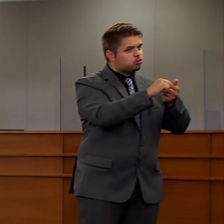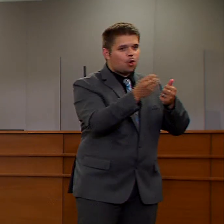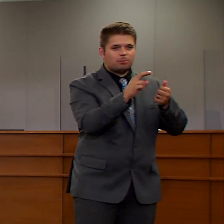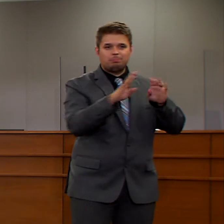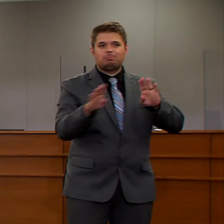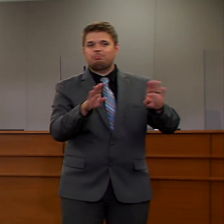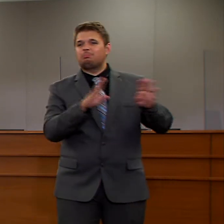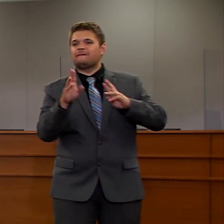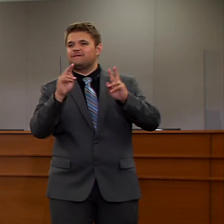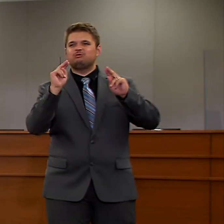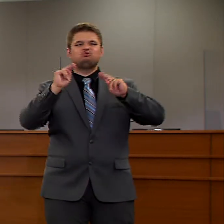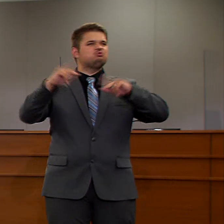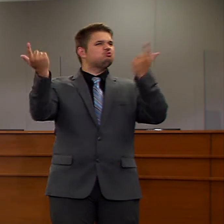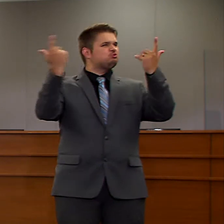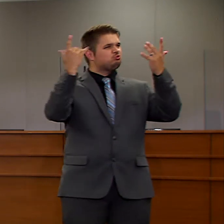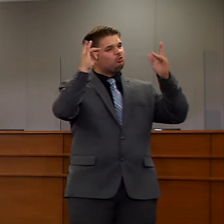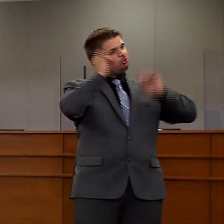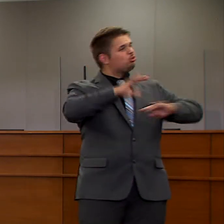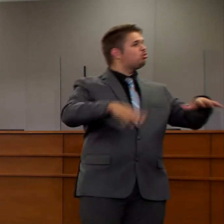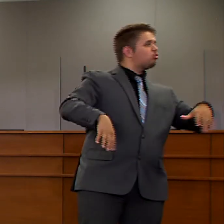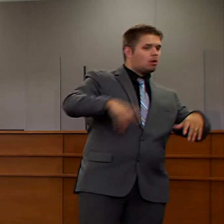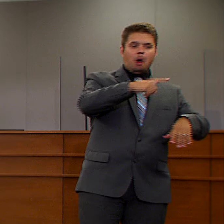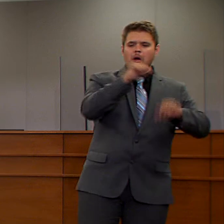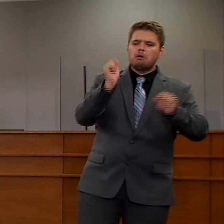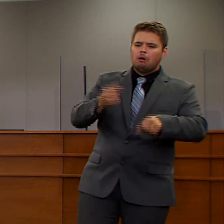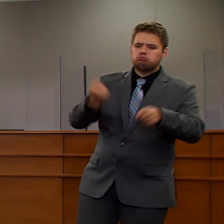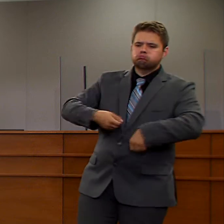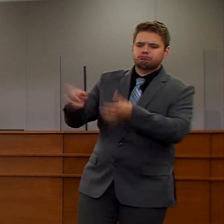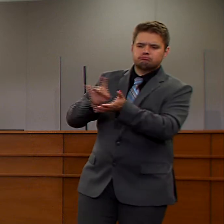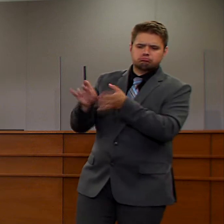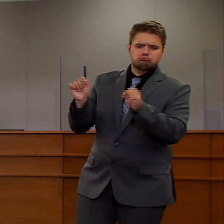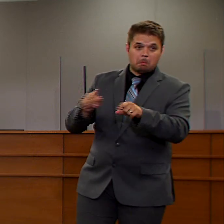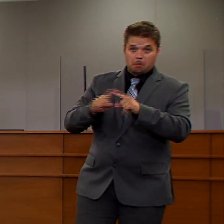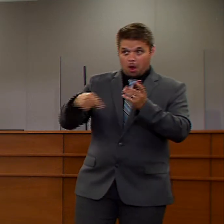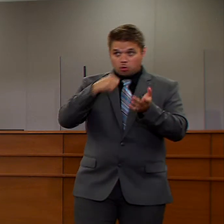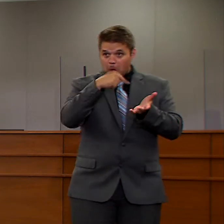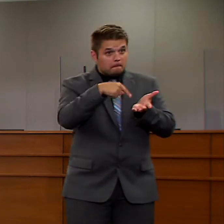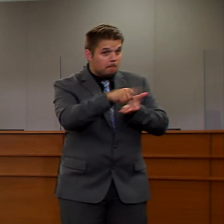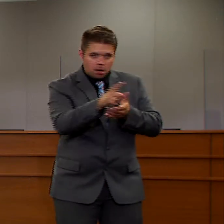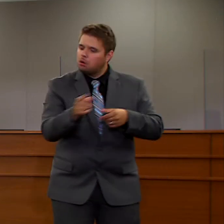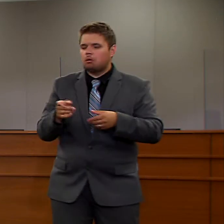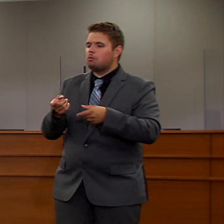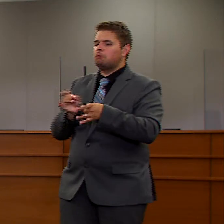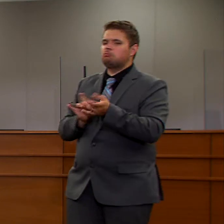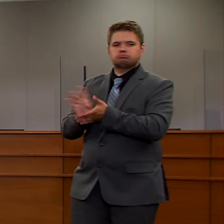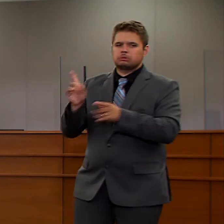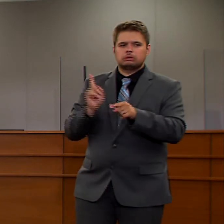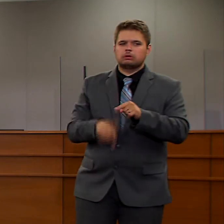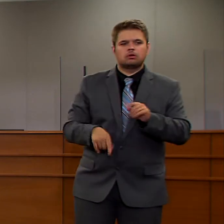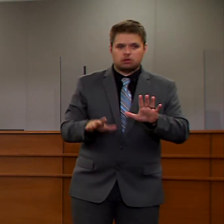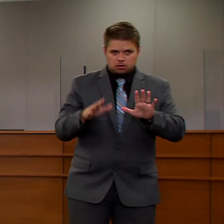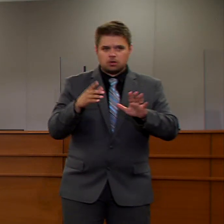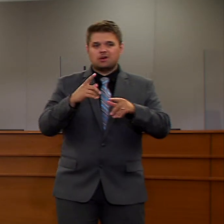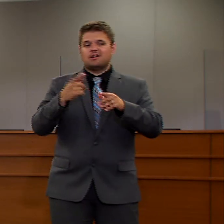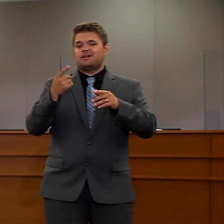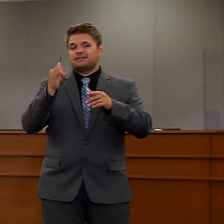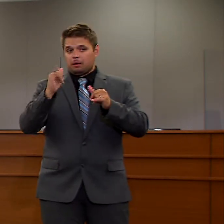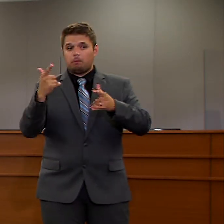property damage or if a property owner plans to sell or occupy a property provided they give 60